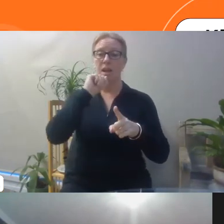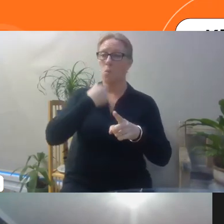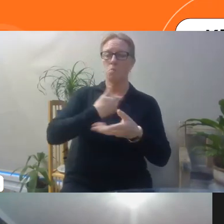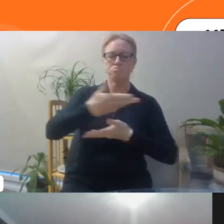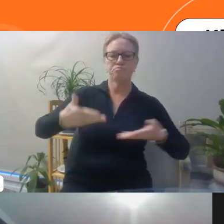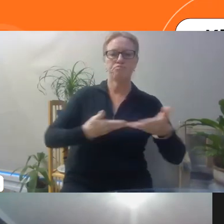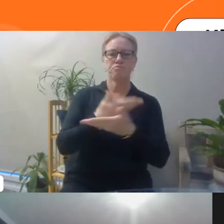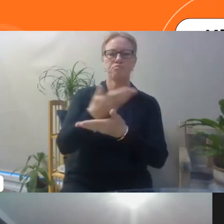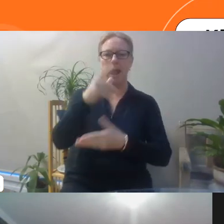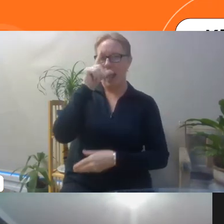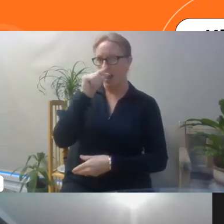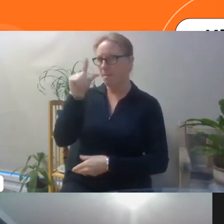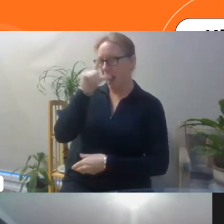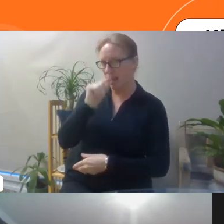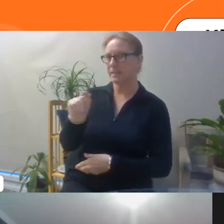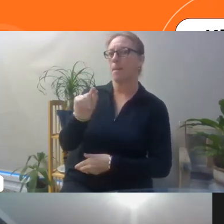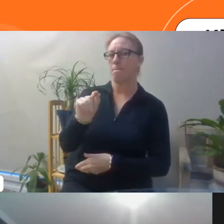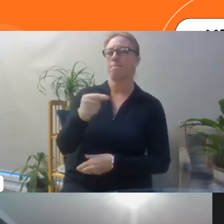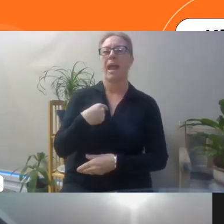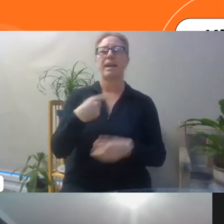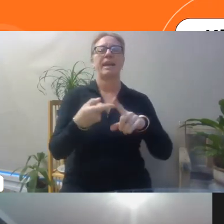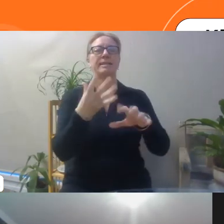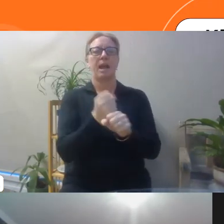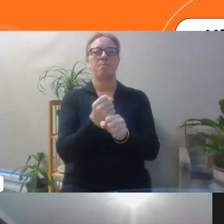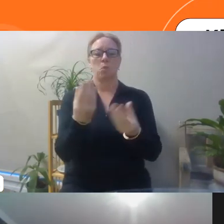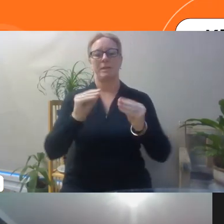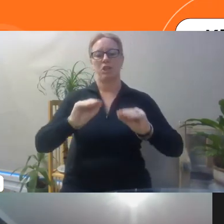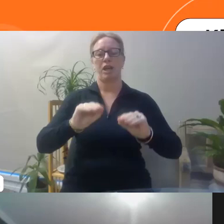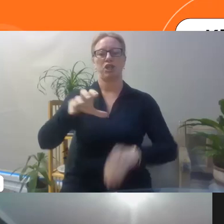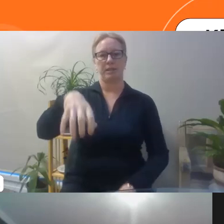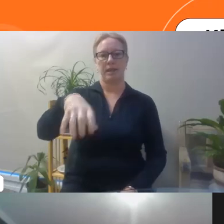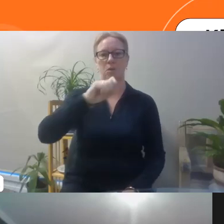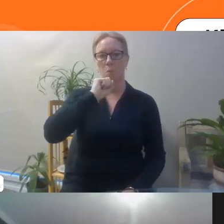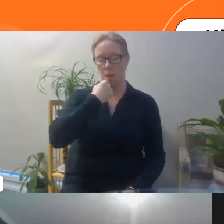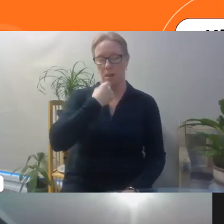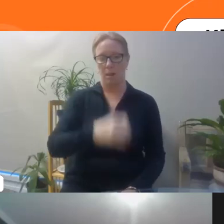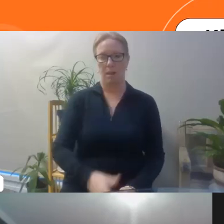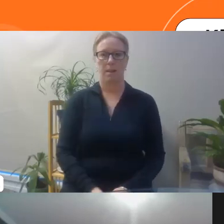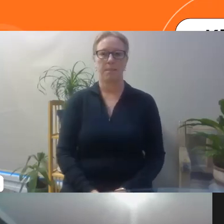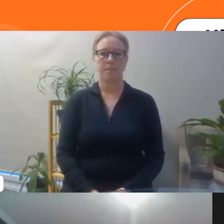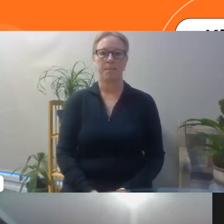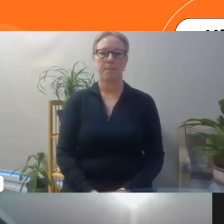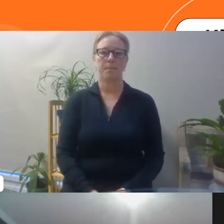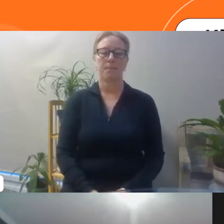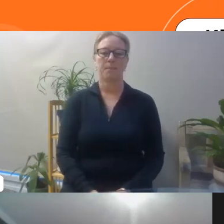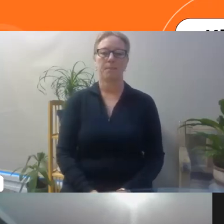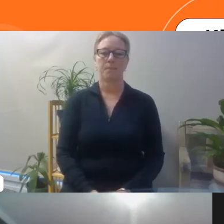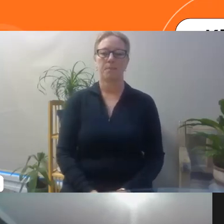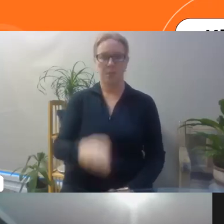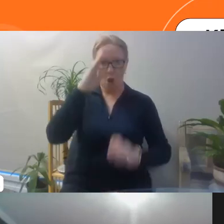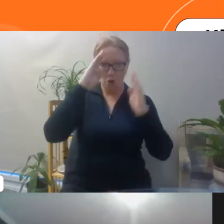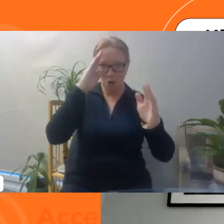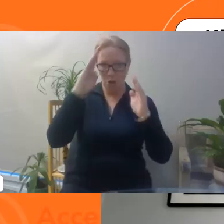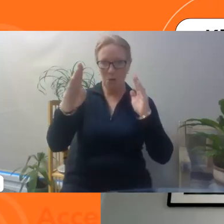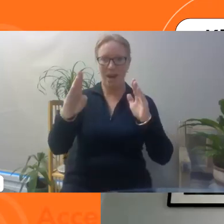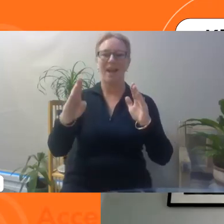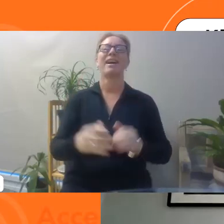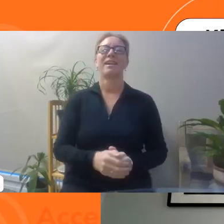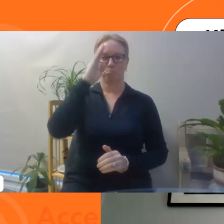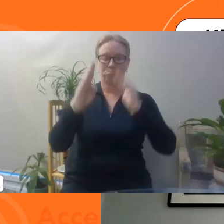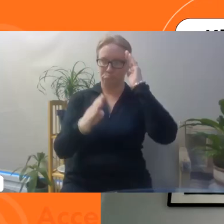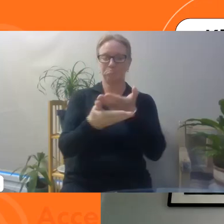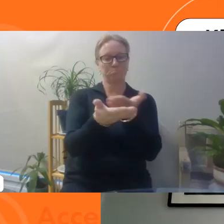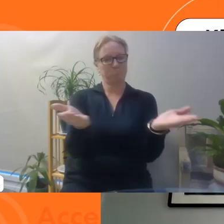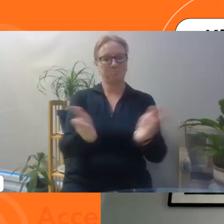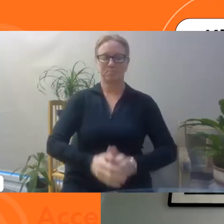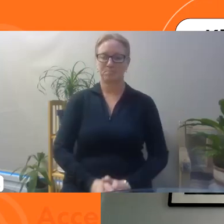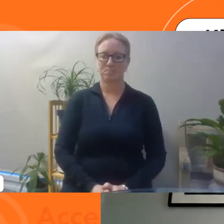the education sector. Kia ora Amy. Tēnā koutou katoa. Let's talk about